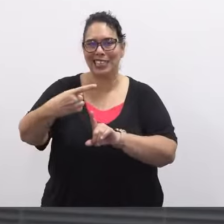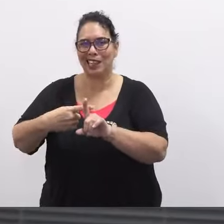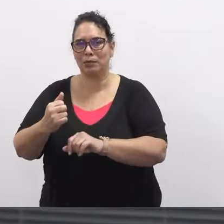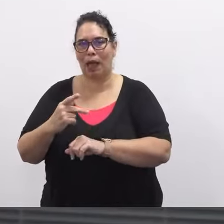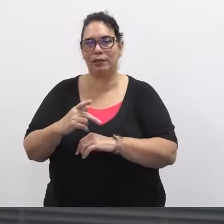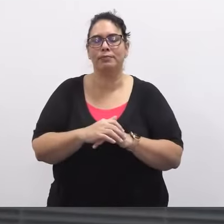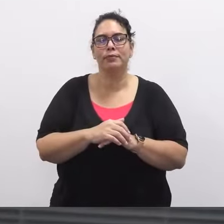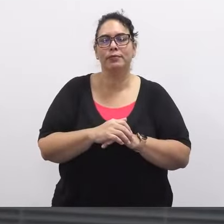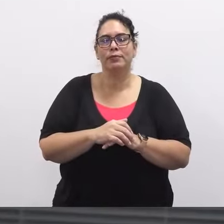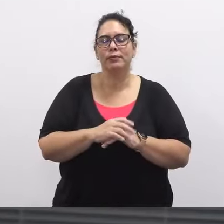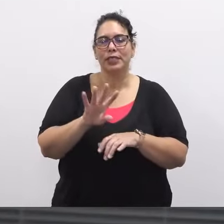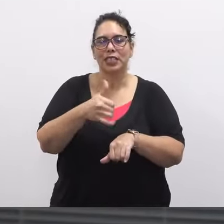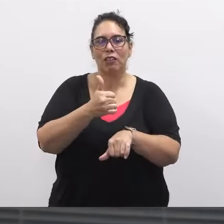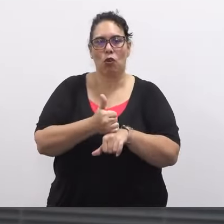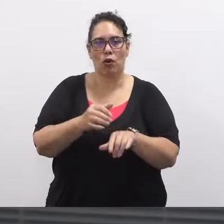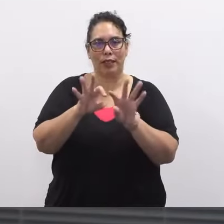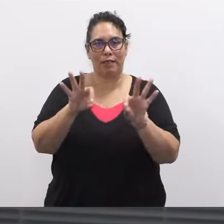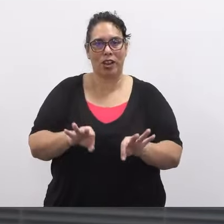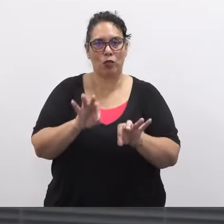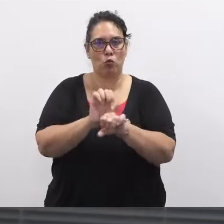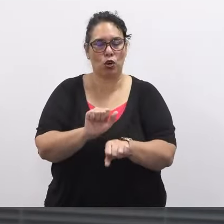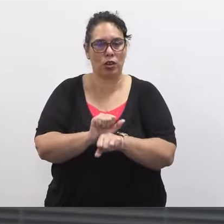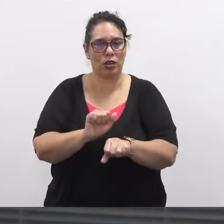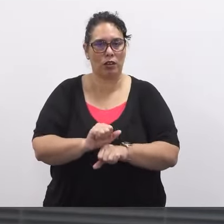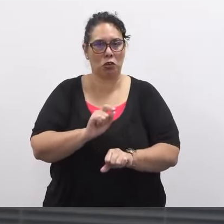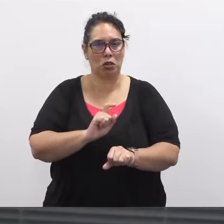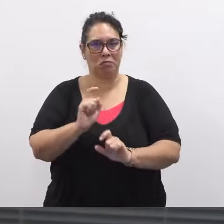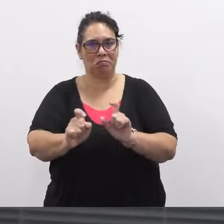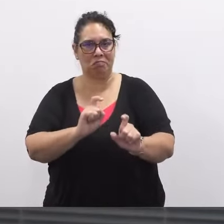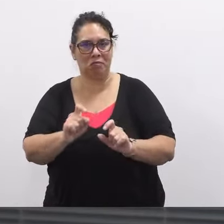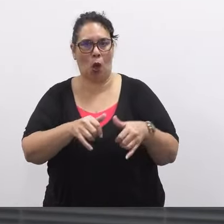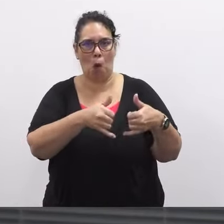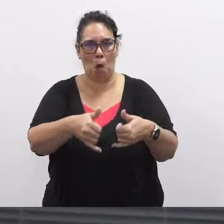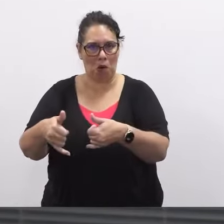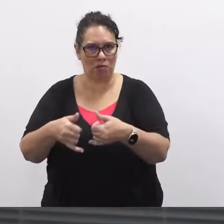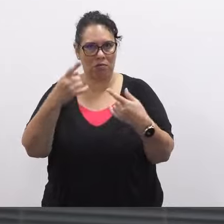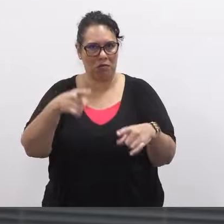and set forth their framework for solicitation and award of these type of agreements.